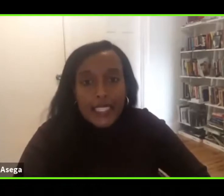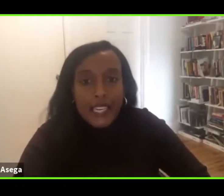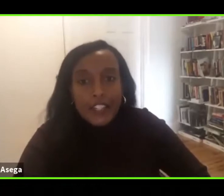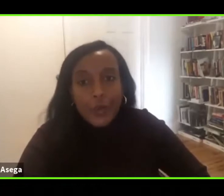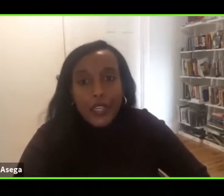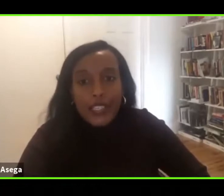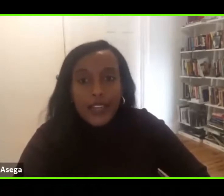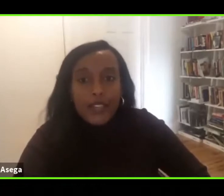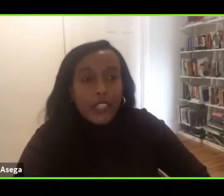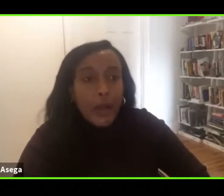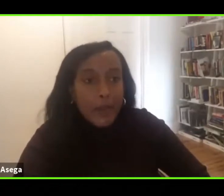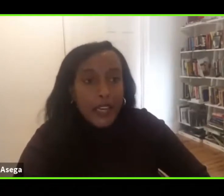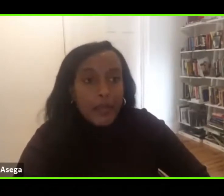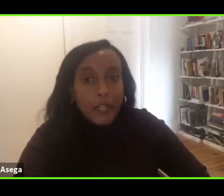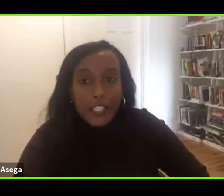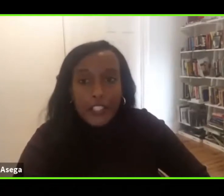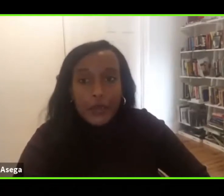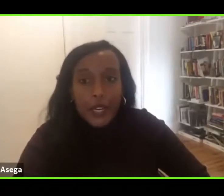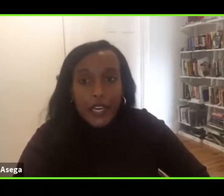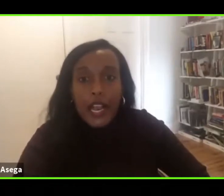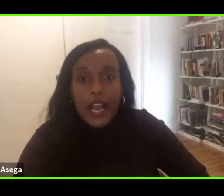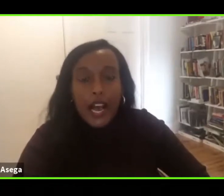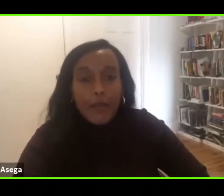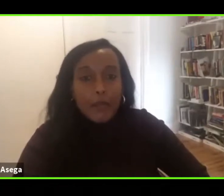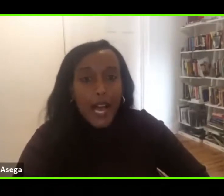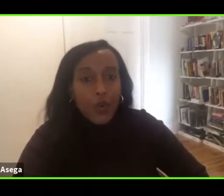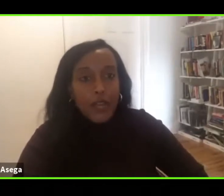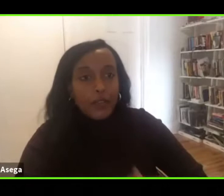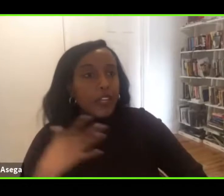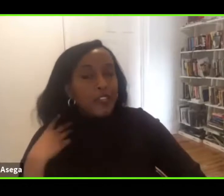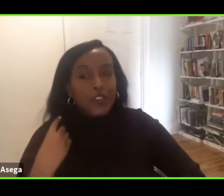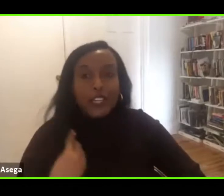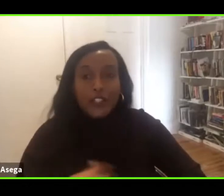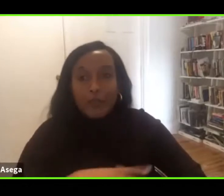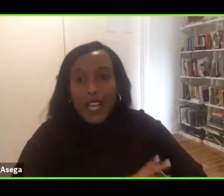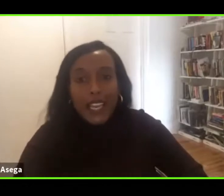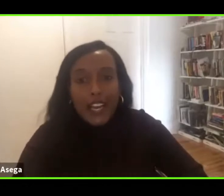territories of the lenape in brooklyn new york i'm a black woman with straight-ish black hair